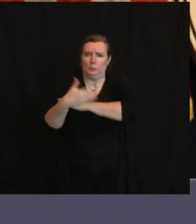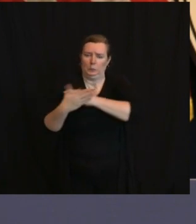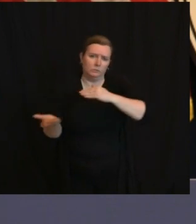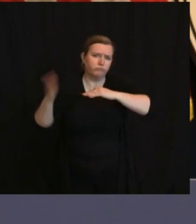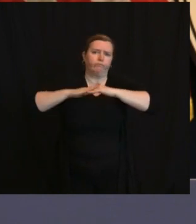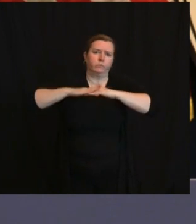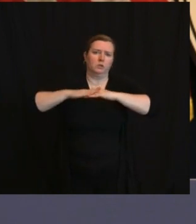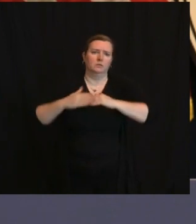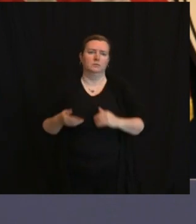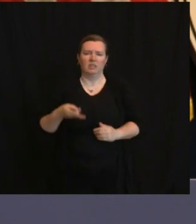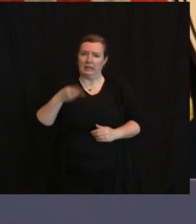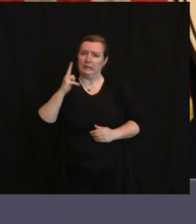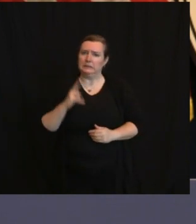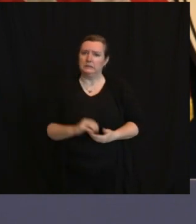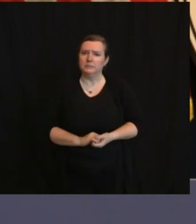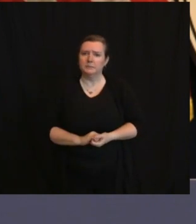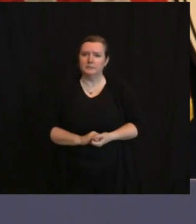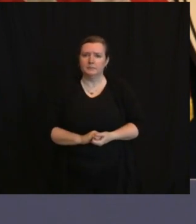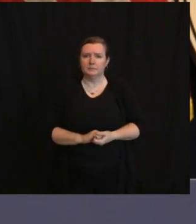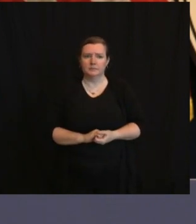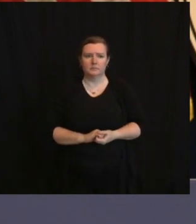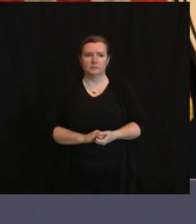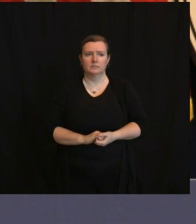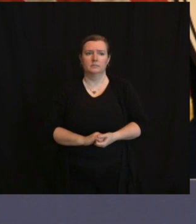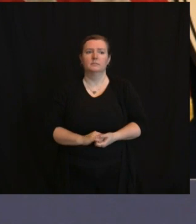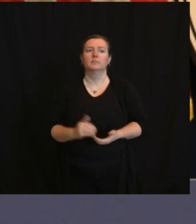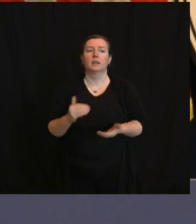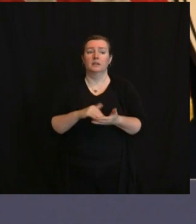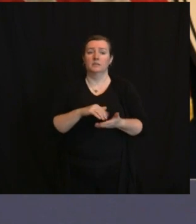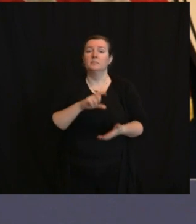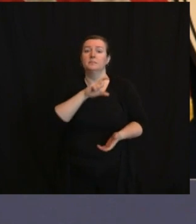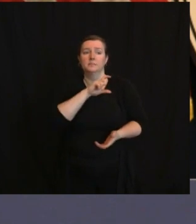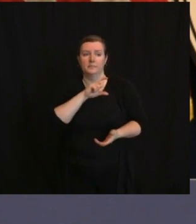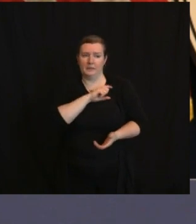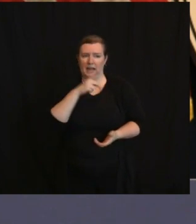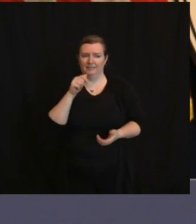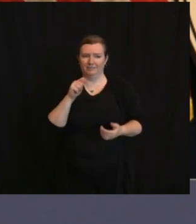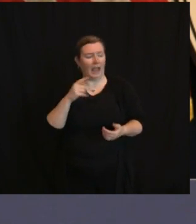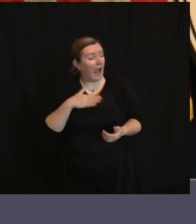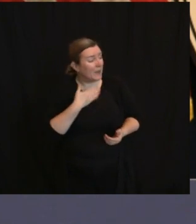NOTION OF THE VIRUS SORT OF MIGRATING HERE. SO, THANK YOU FOR THAT. AND FOR ALL. PAT, AGAIN, HAPPY BIRTHDAY TO